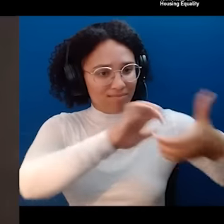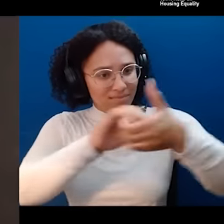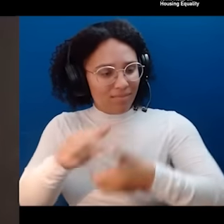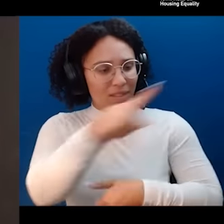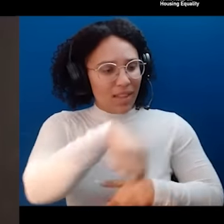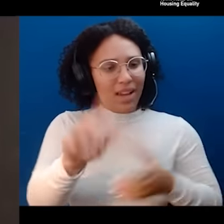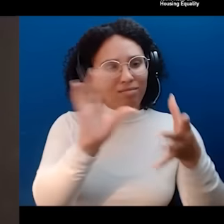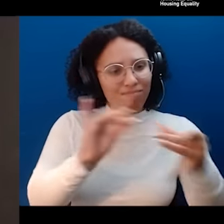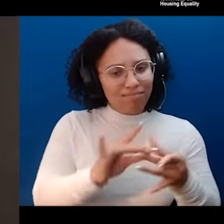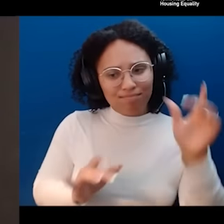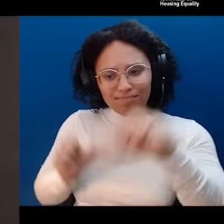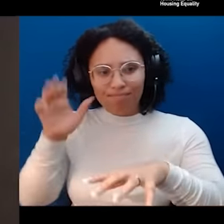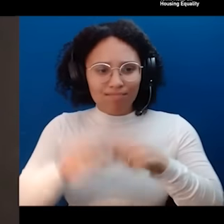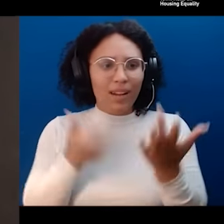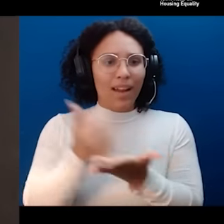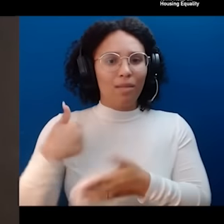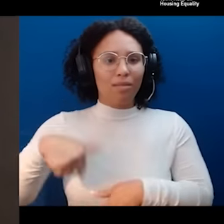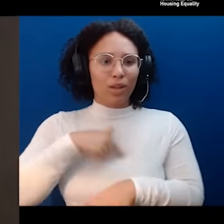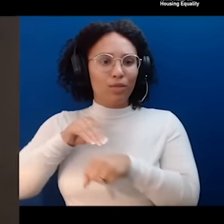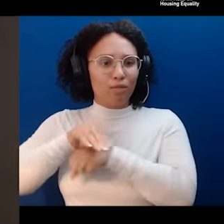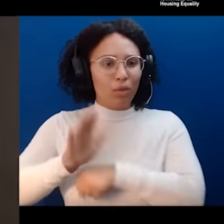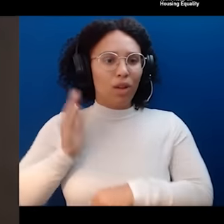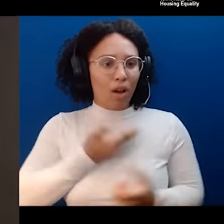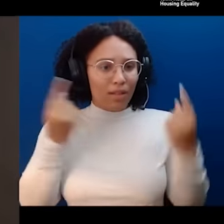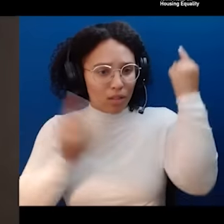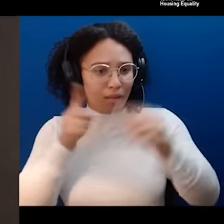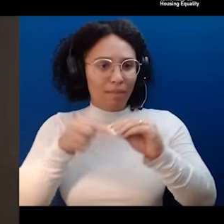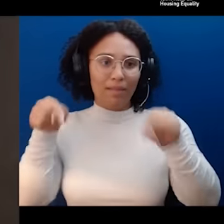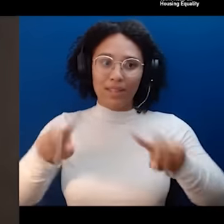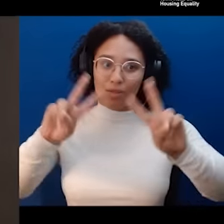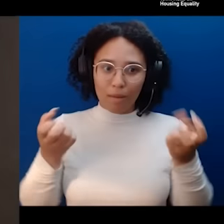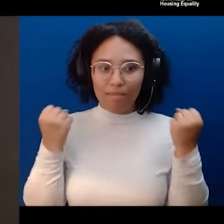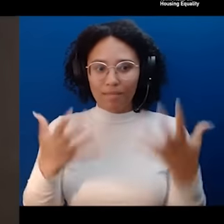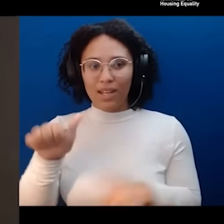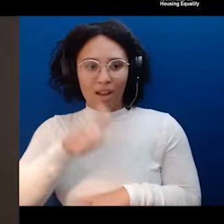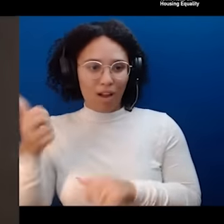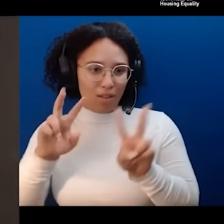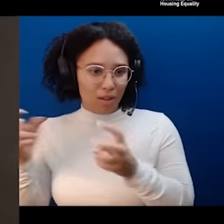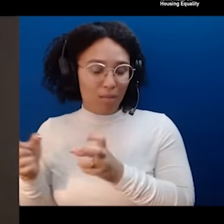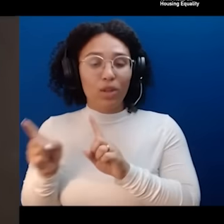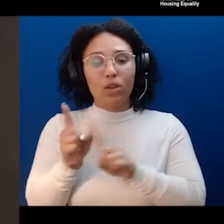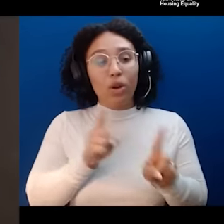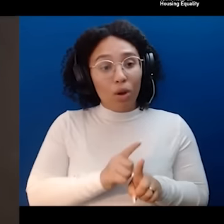and so many others. And a quick reminder that the views expressed by tonight's guests and attendees are their own